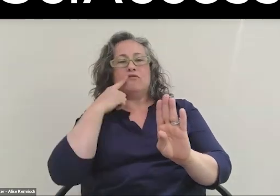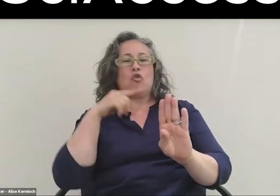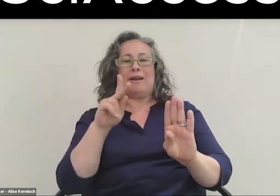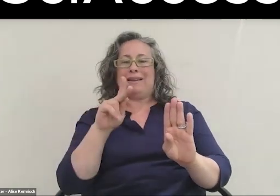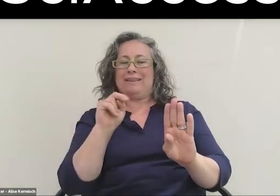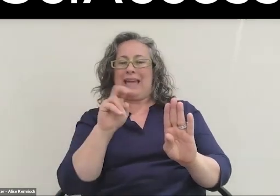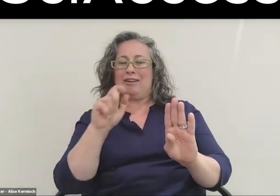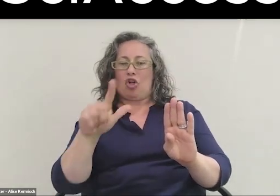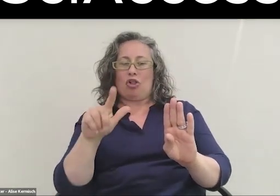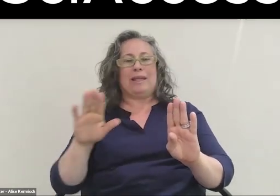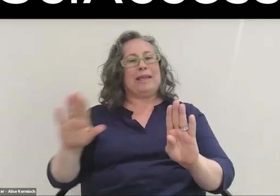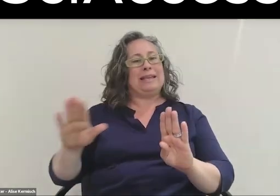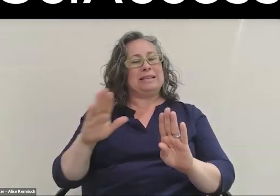that his service dog sleeps in.